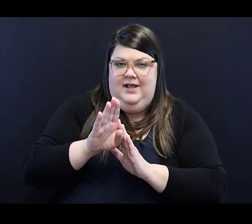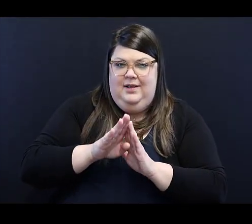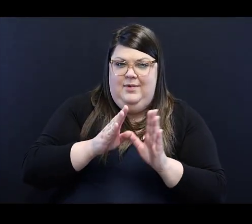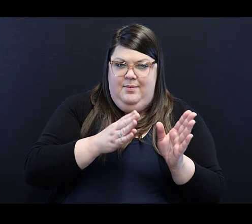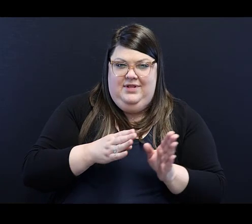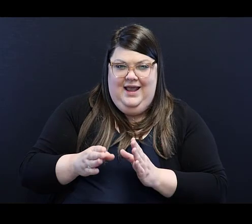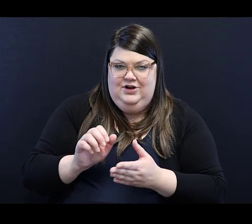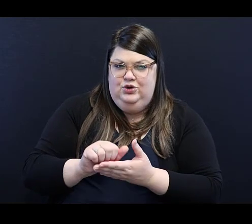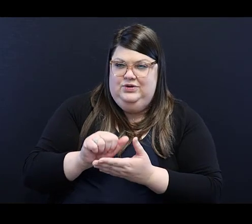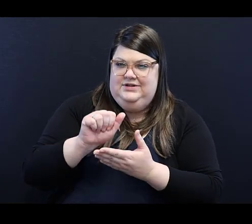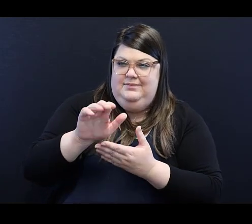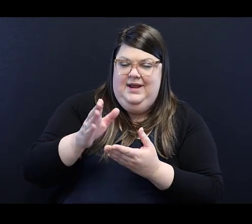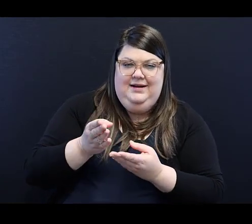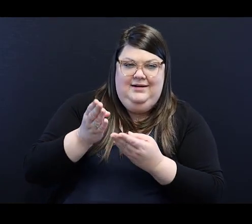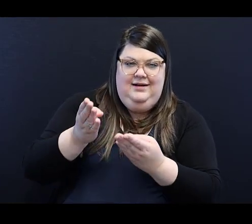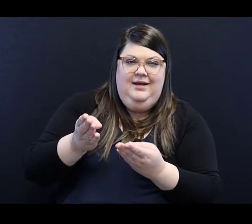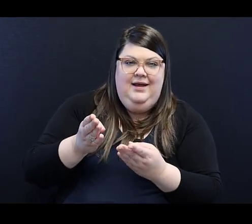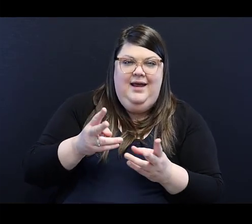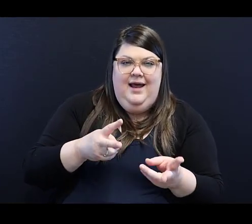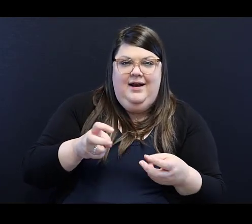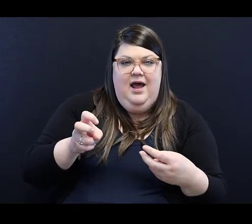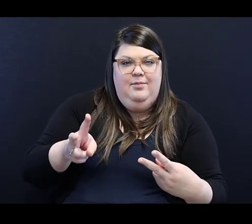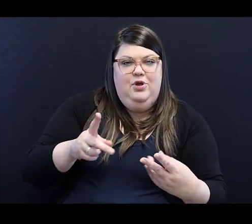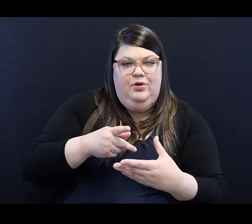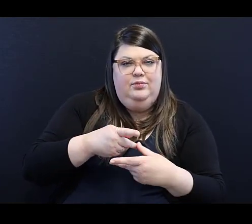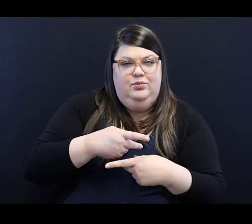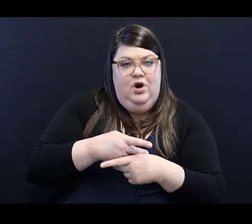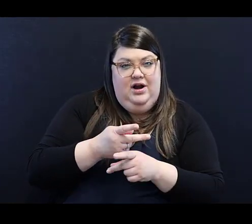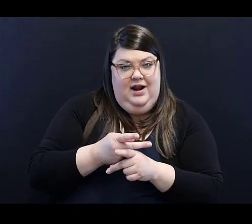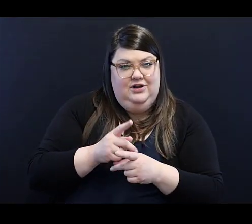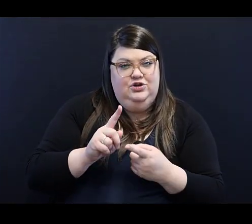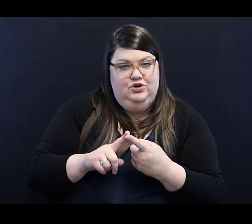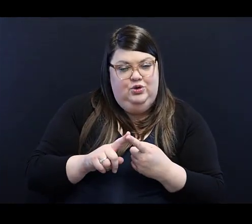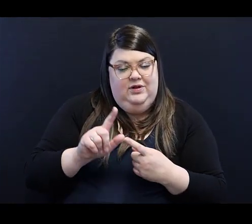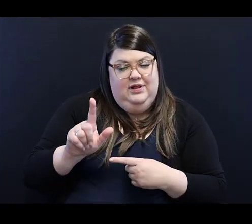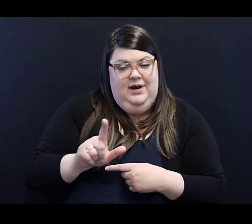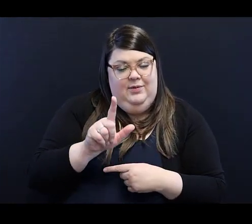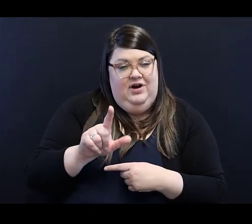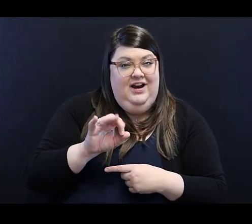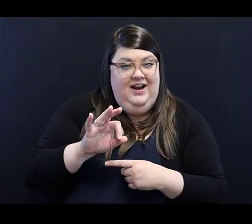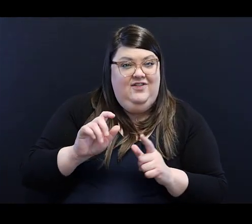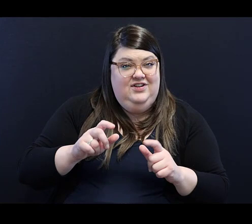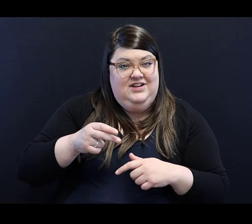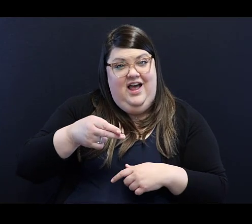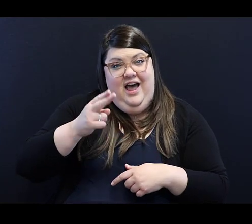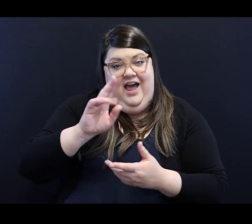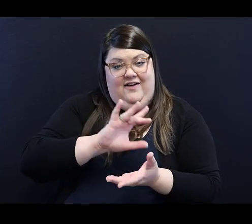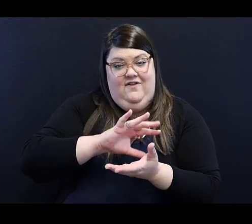submit and upload products to the NCRTM Library. If there is a high volume of products or further